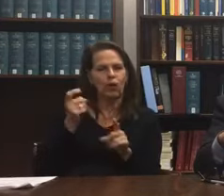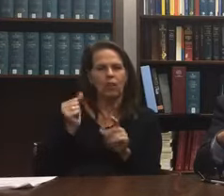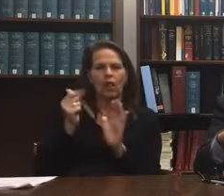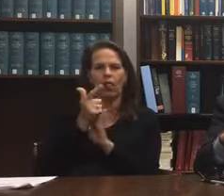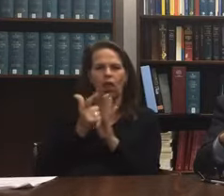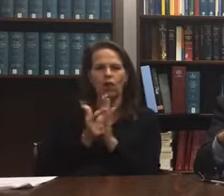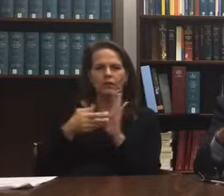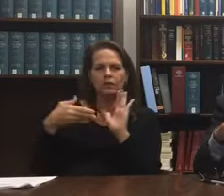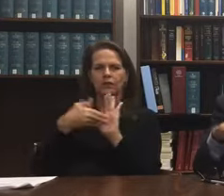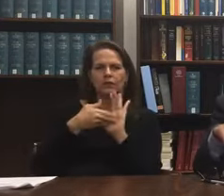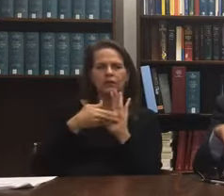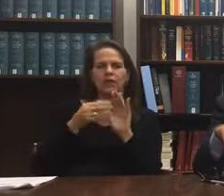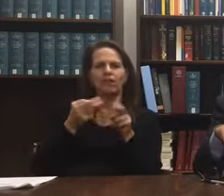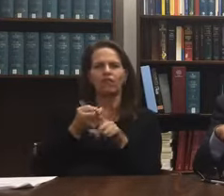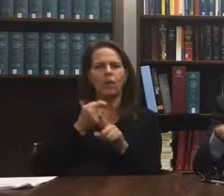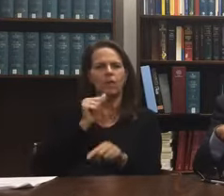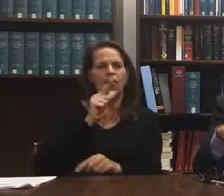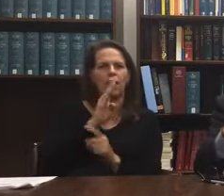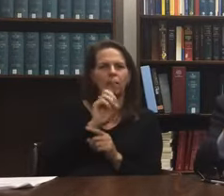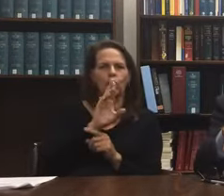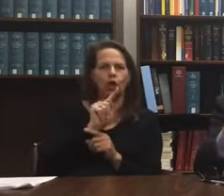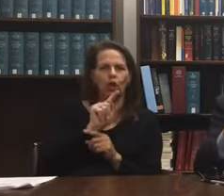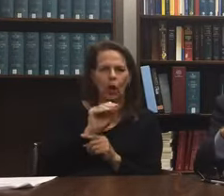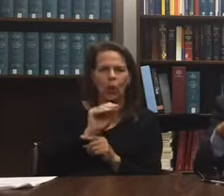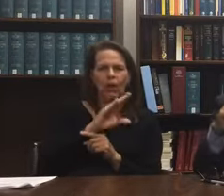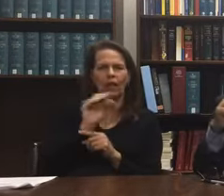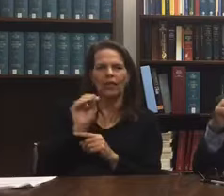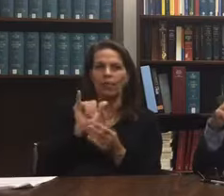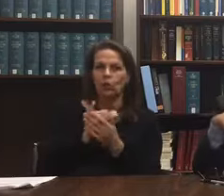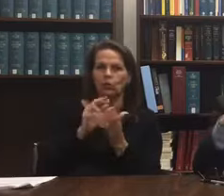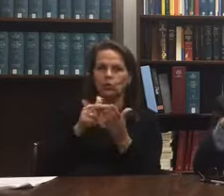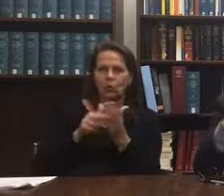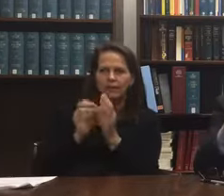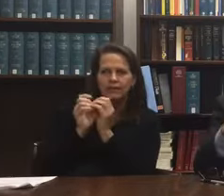Alberto and and those rules were negotiated between the parties over a